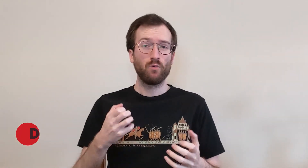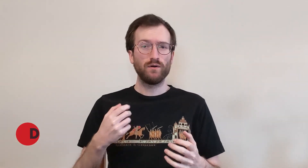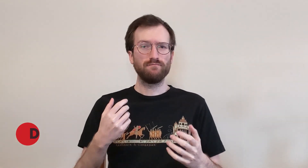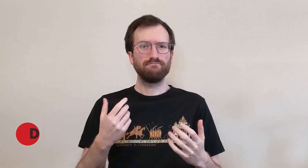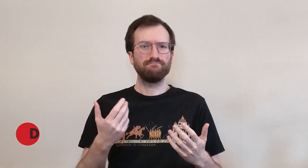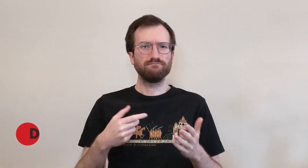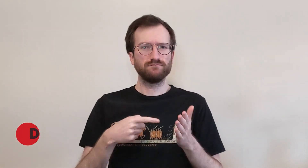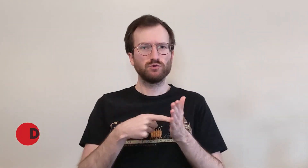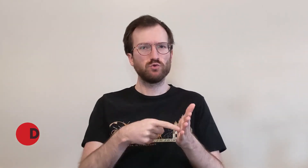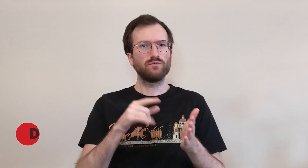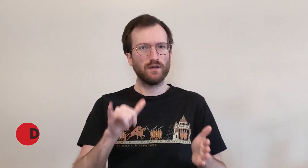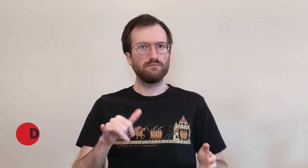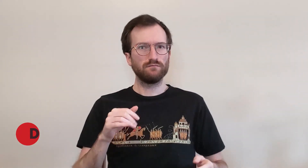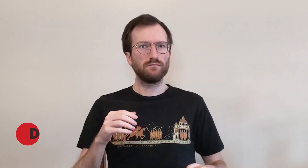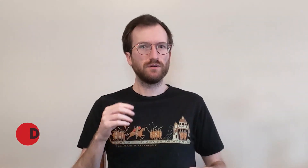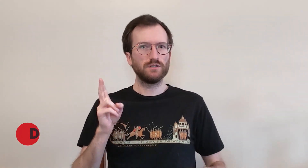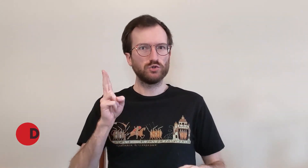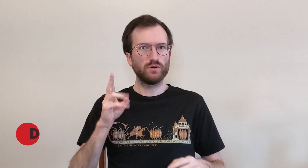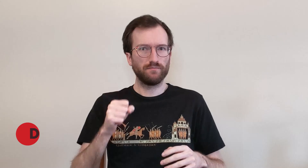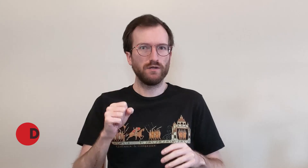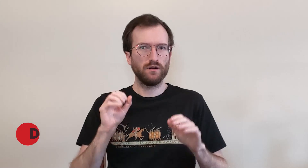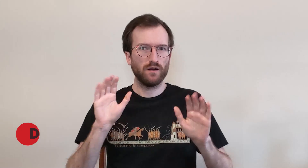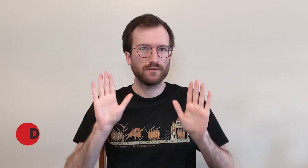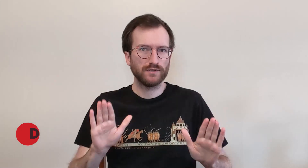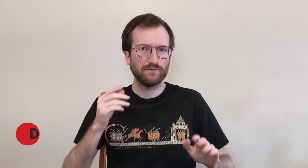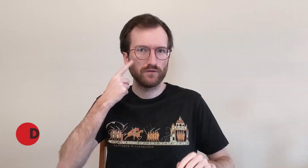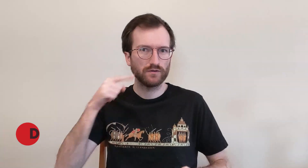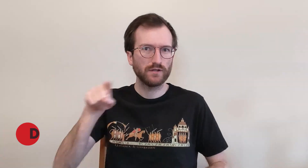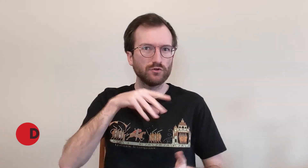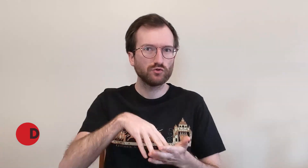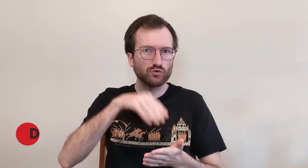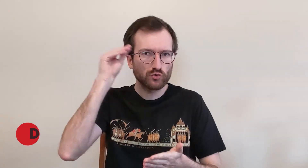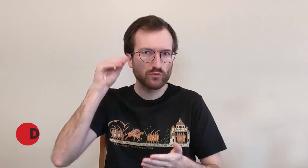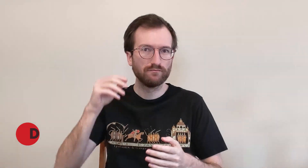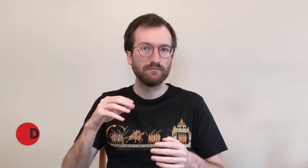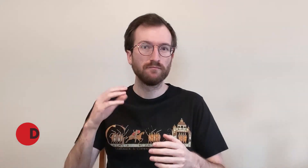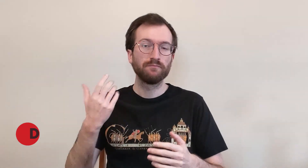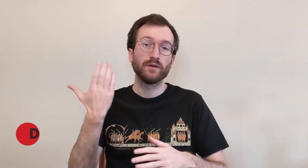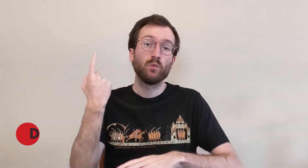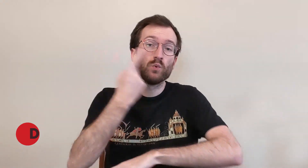I want to show that history can be awesome for everyone to learn.